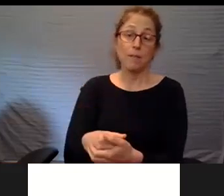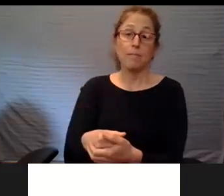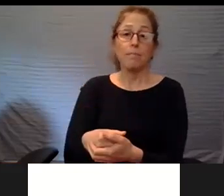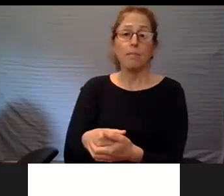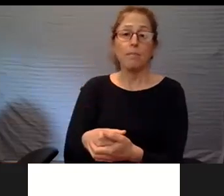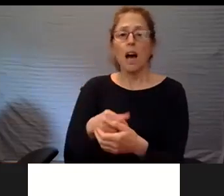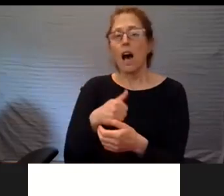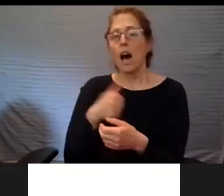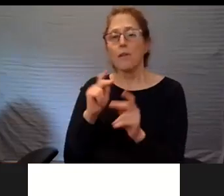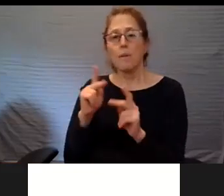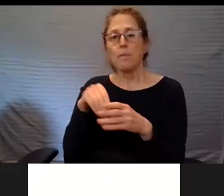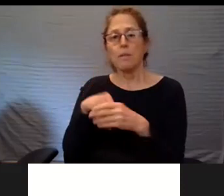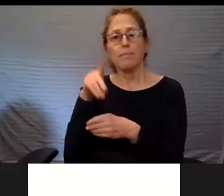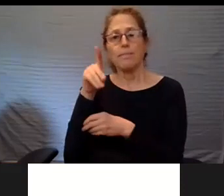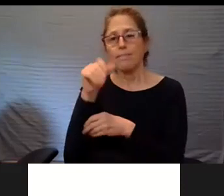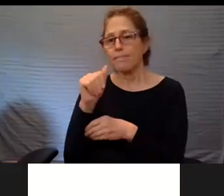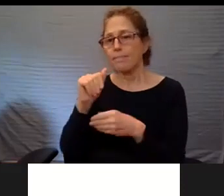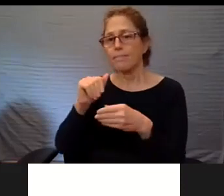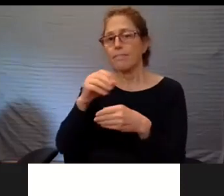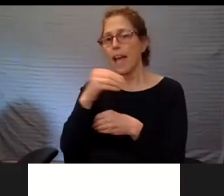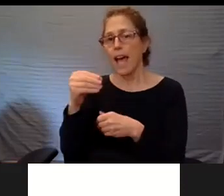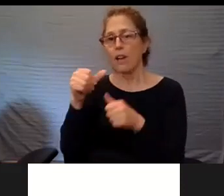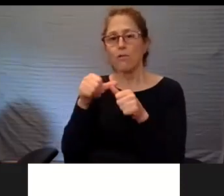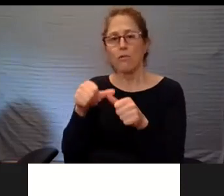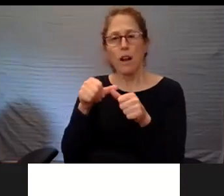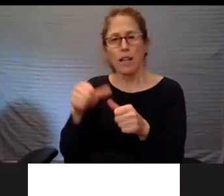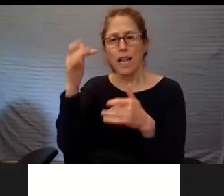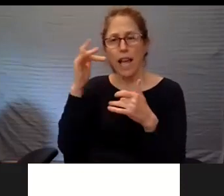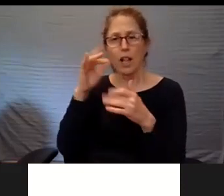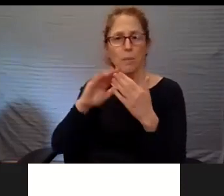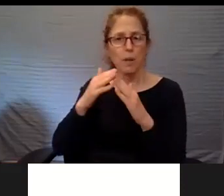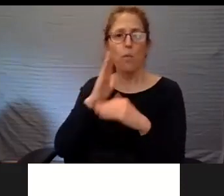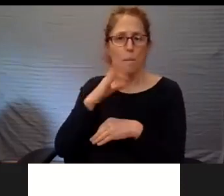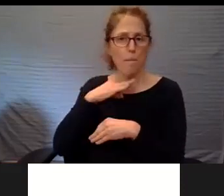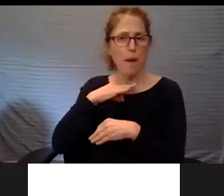other people on the disabled and chronically ill community would benefit from that.